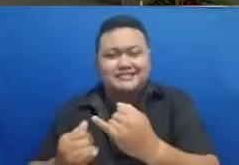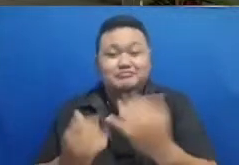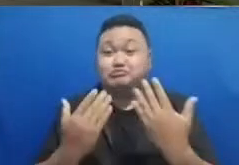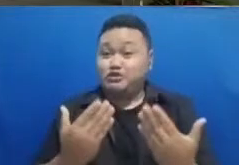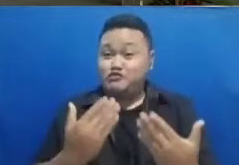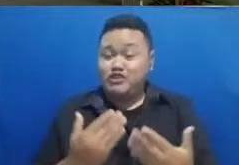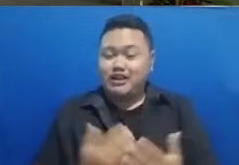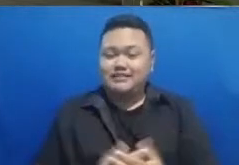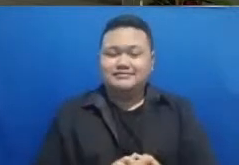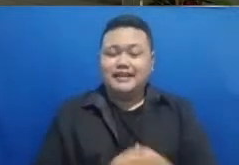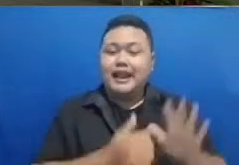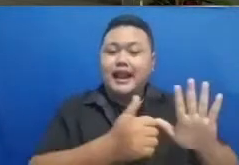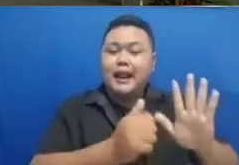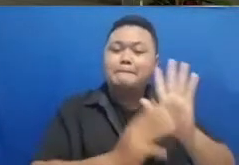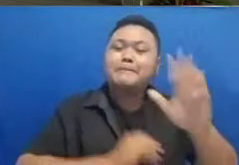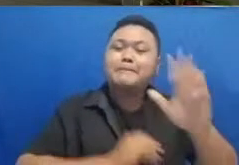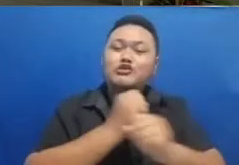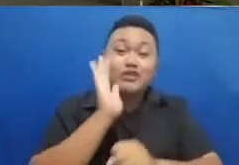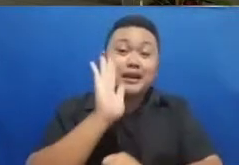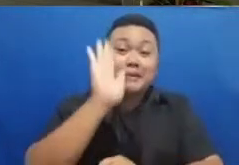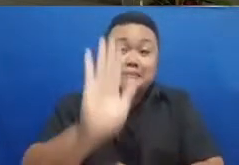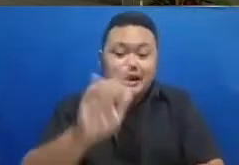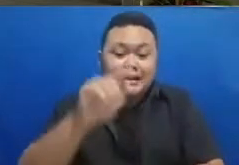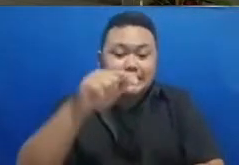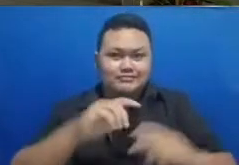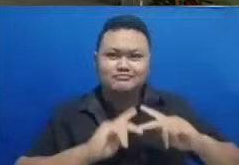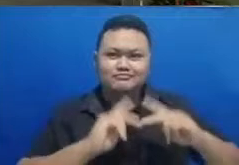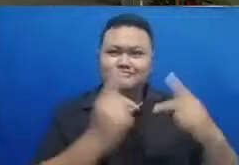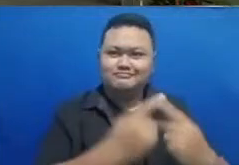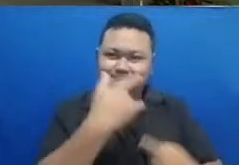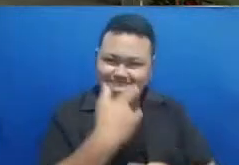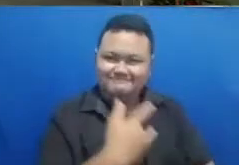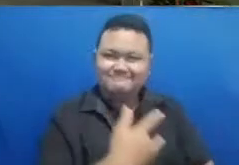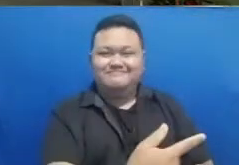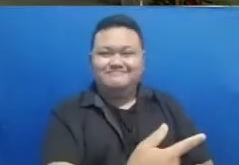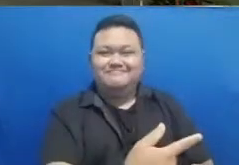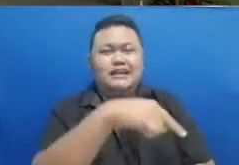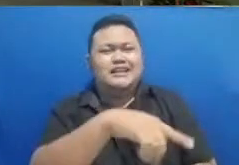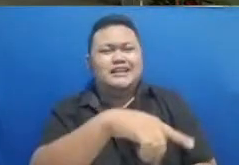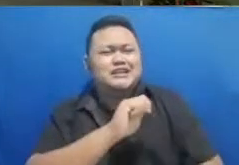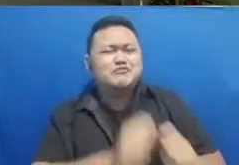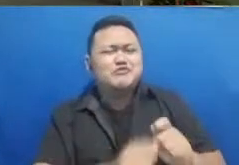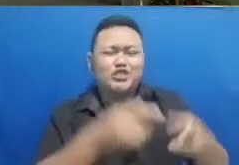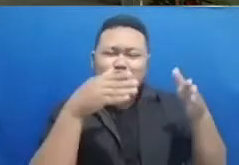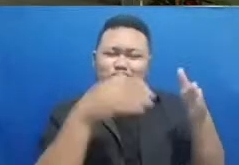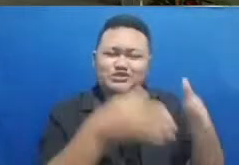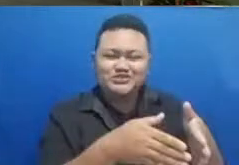being in this class which was specially engineered as a leak is class 3 The